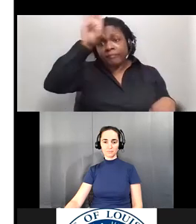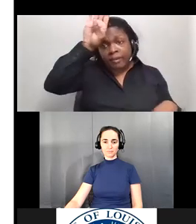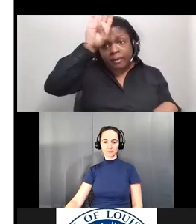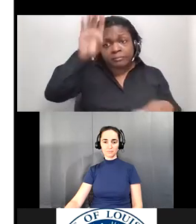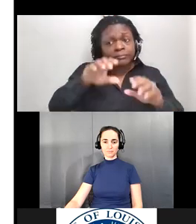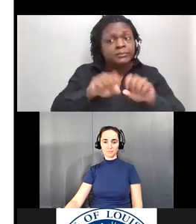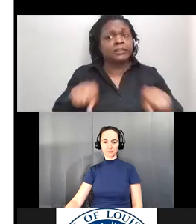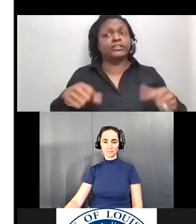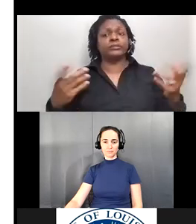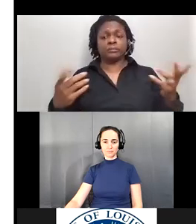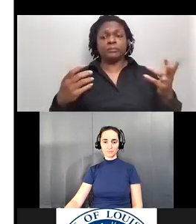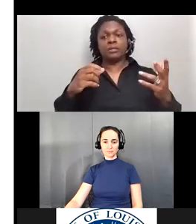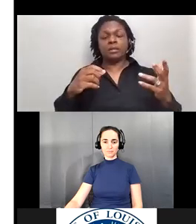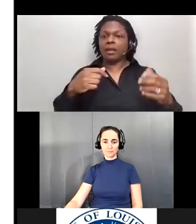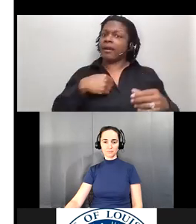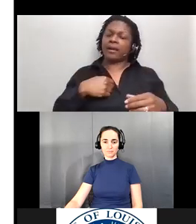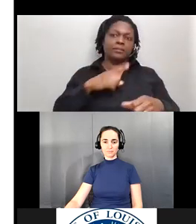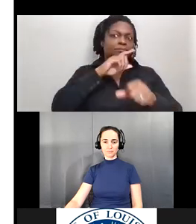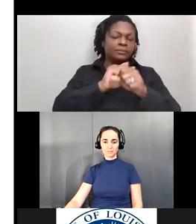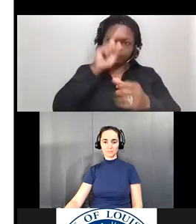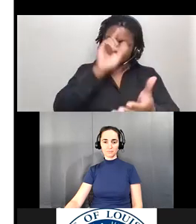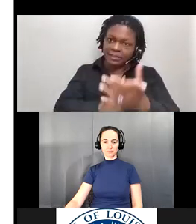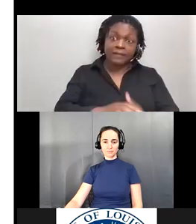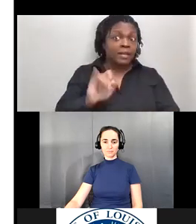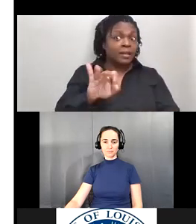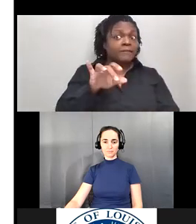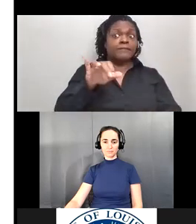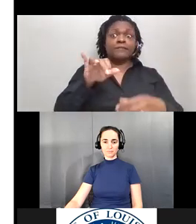other before emergencies take place. 16:10:22 Then there's better outcomes that